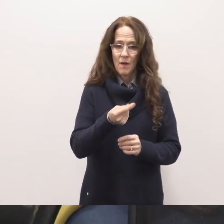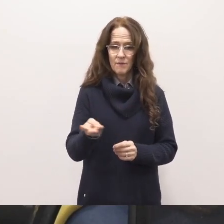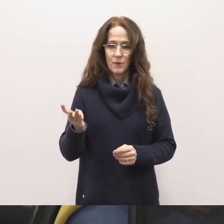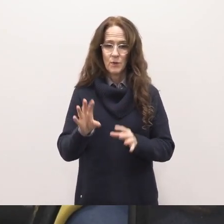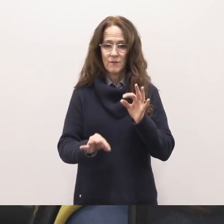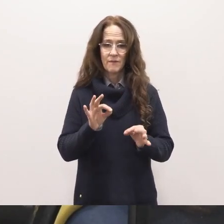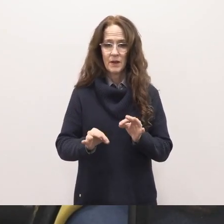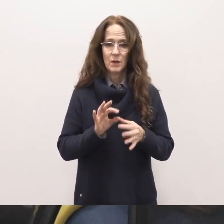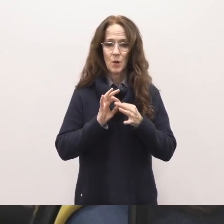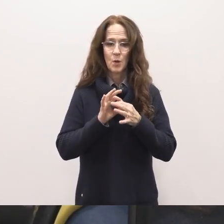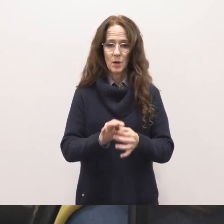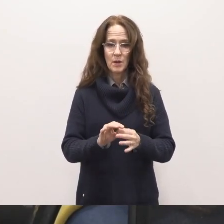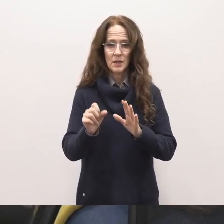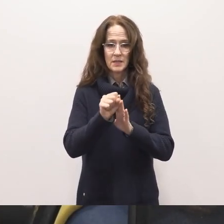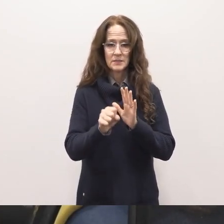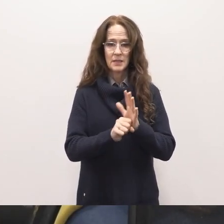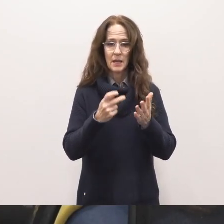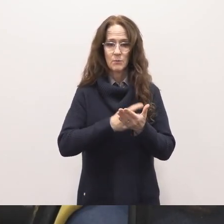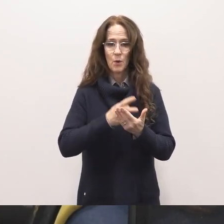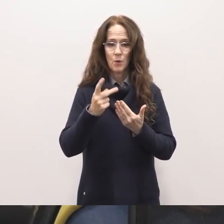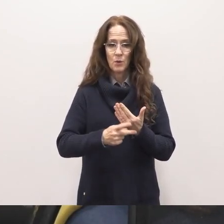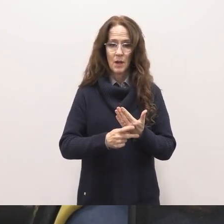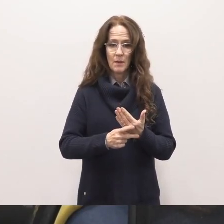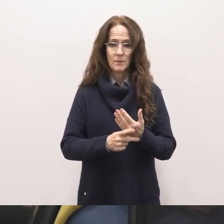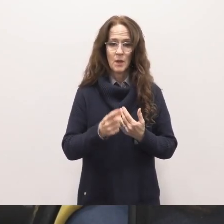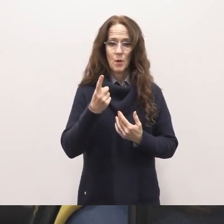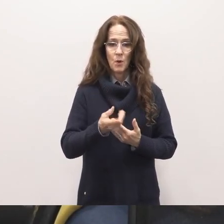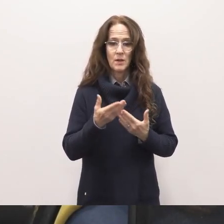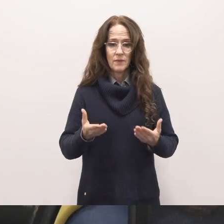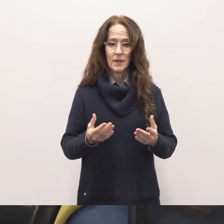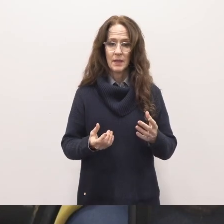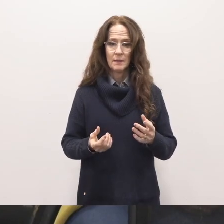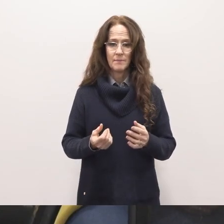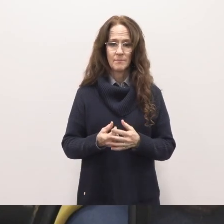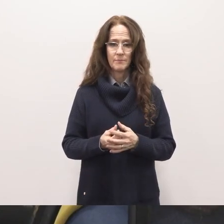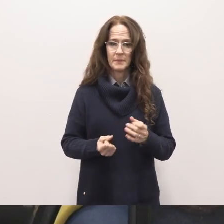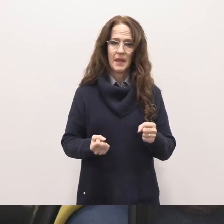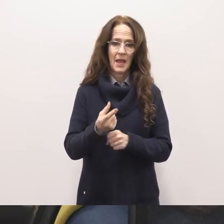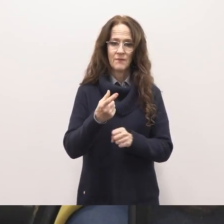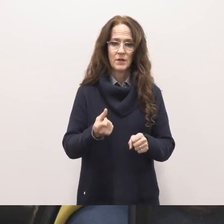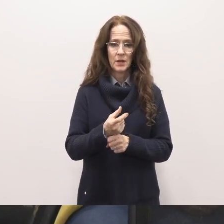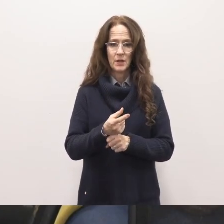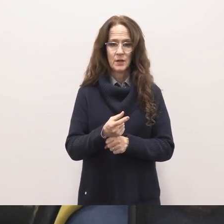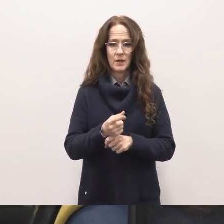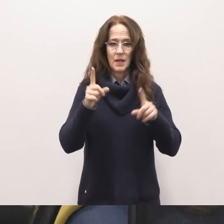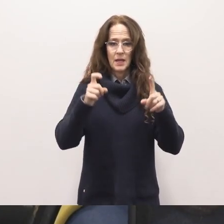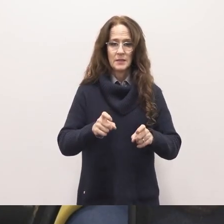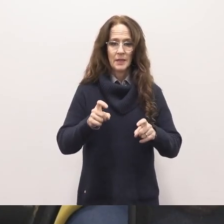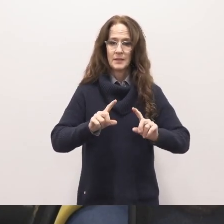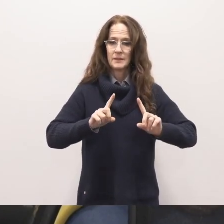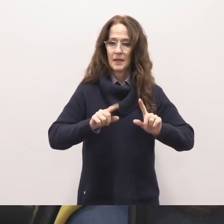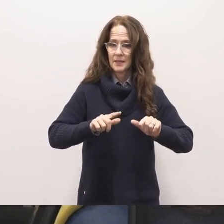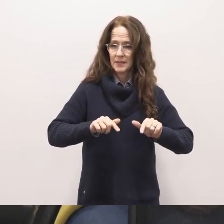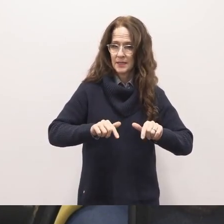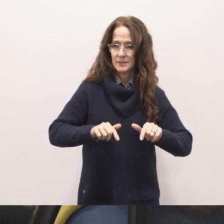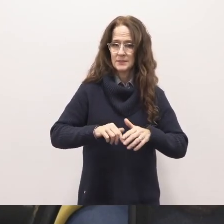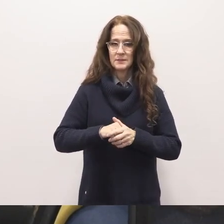to state programs. One of the things we do every year is we have to test attendance. That's, you know, the basis for funding,